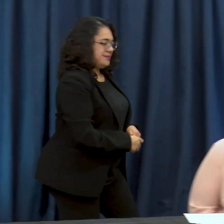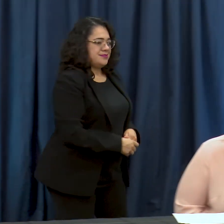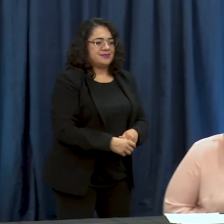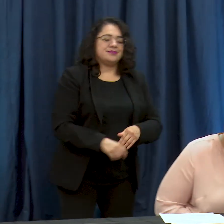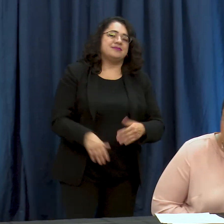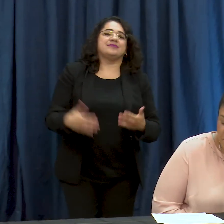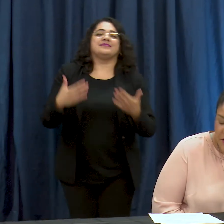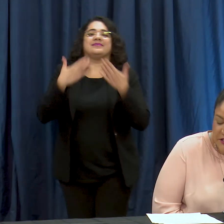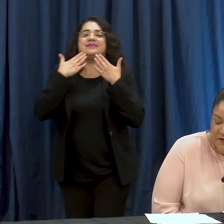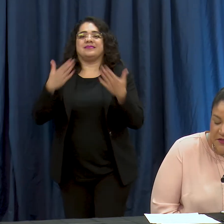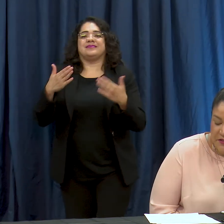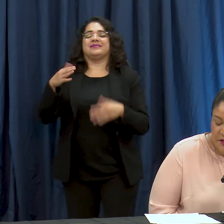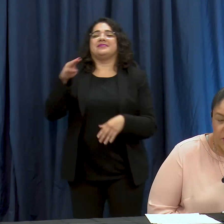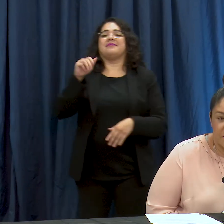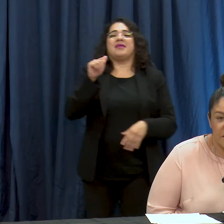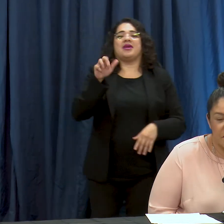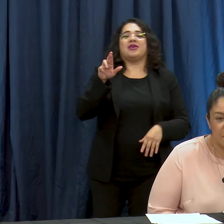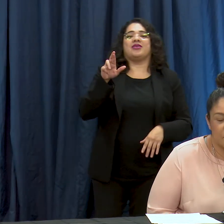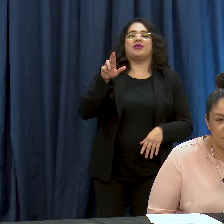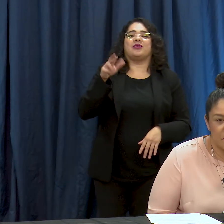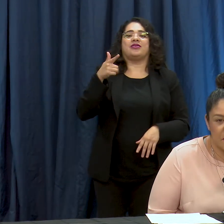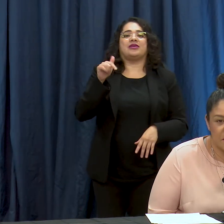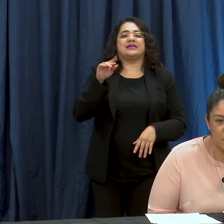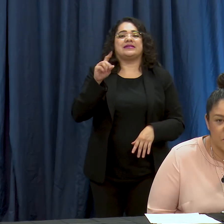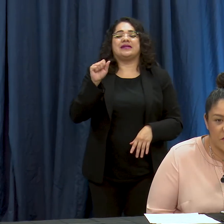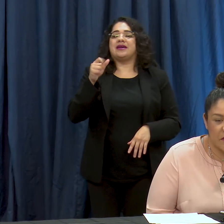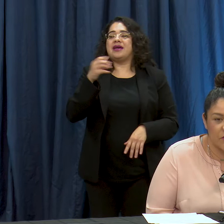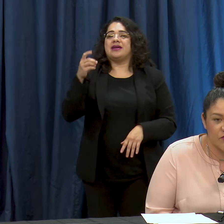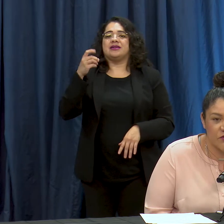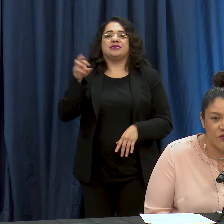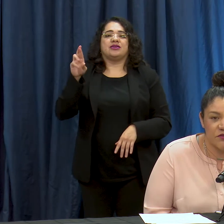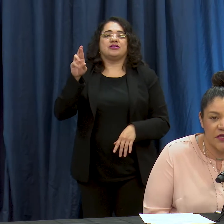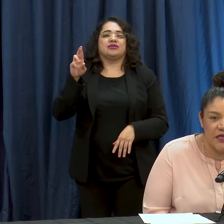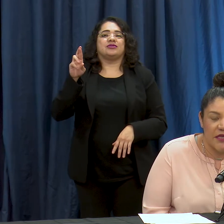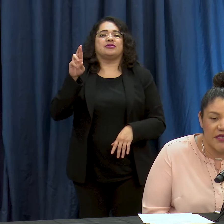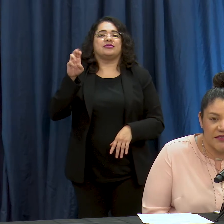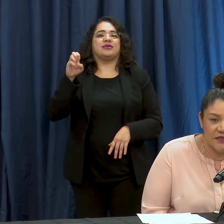Garcia dr. Davis when Estados a todos gracias por estar con nosotros esta